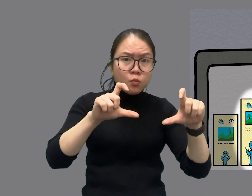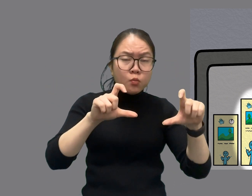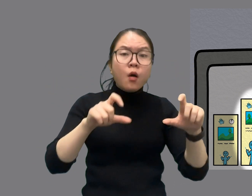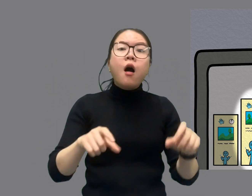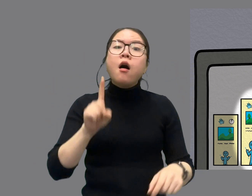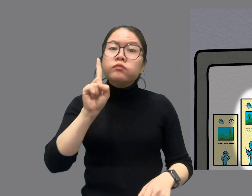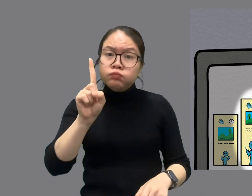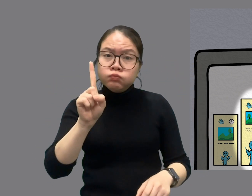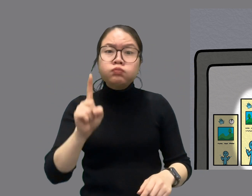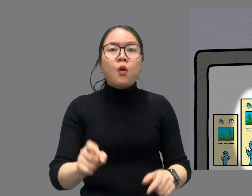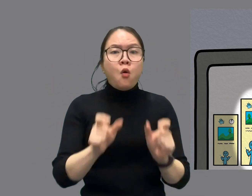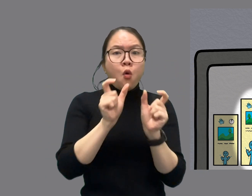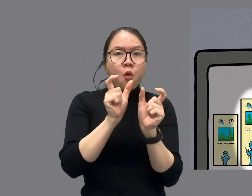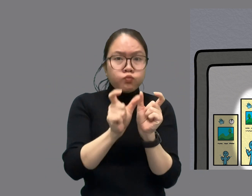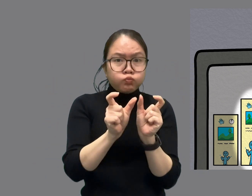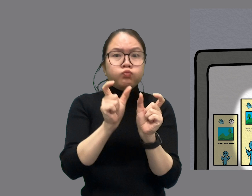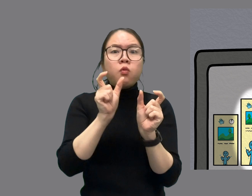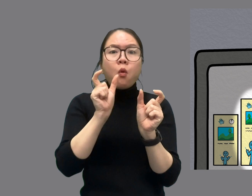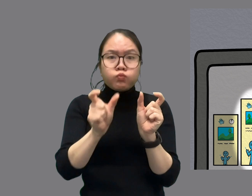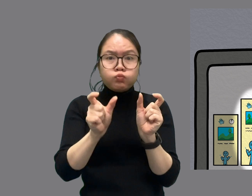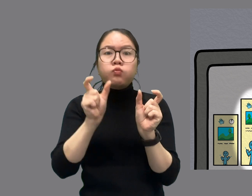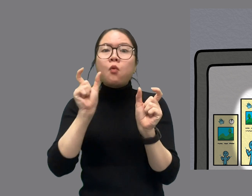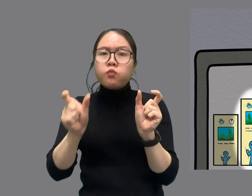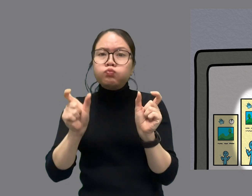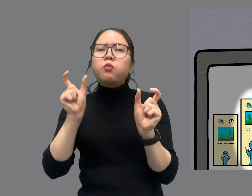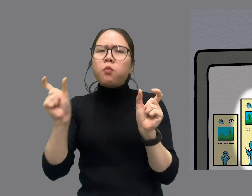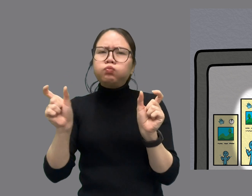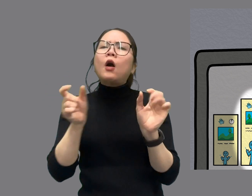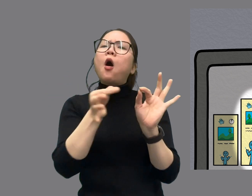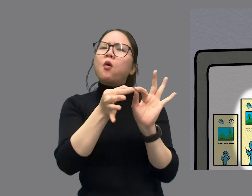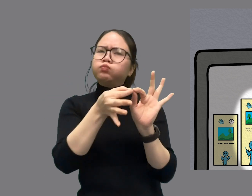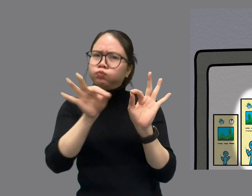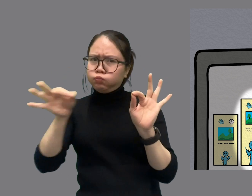sentence per page the sign language video for these books will be short as well.